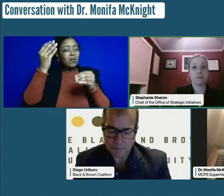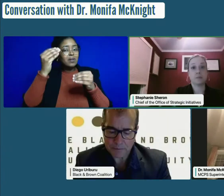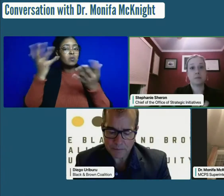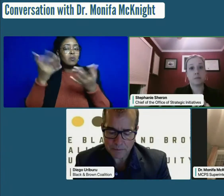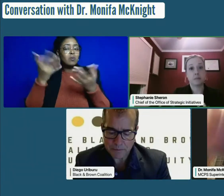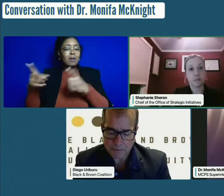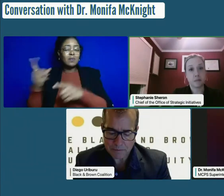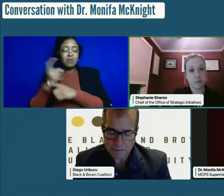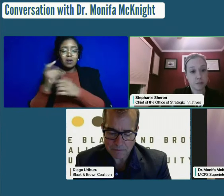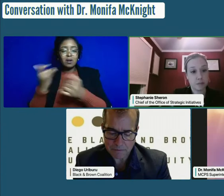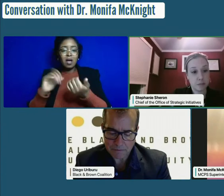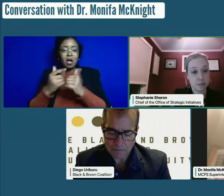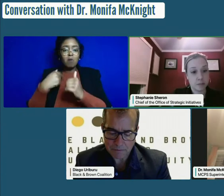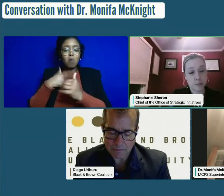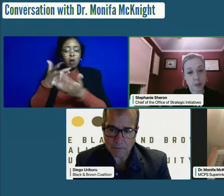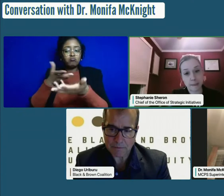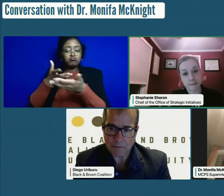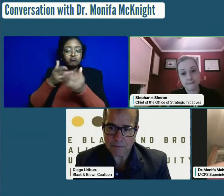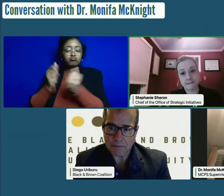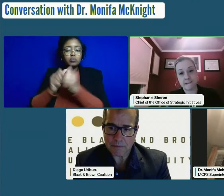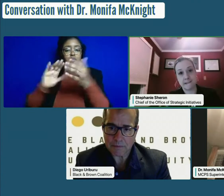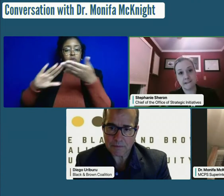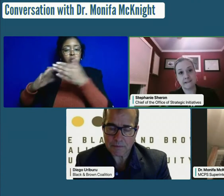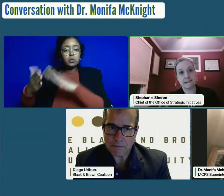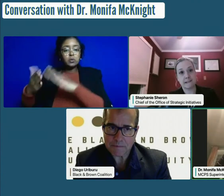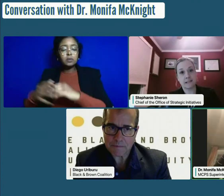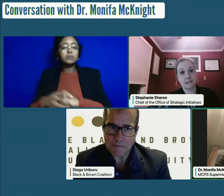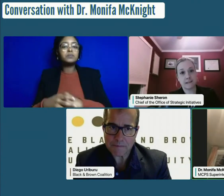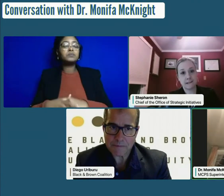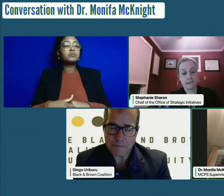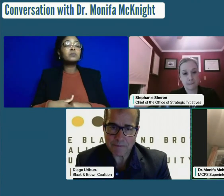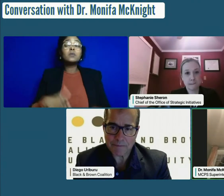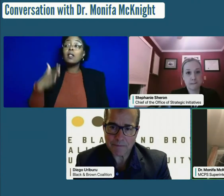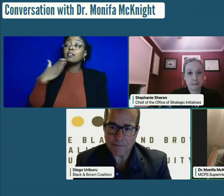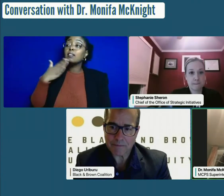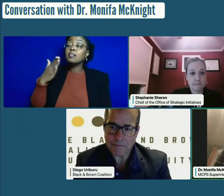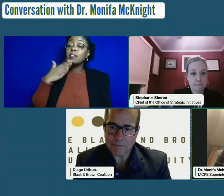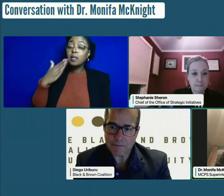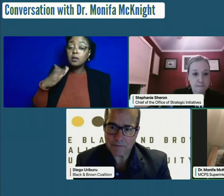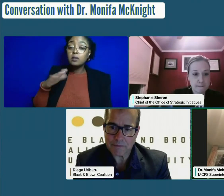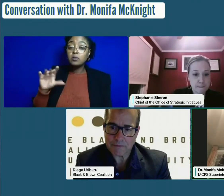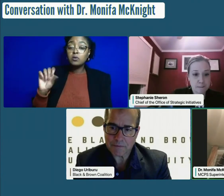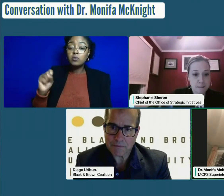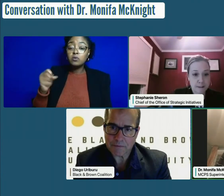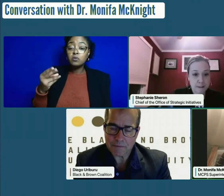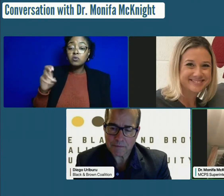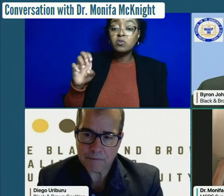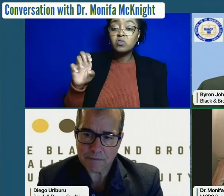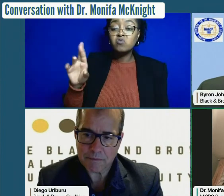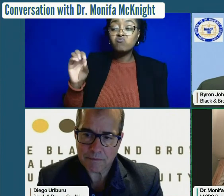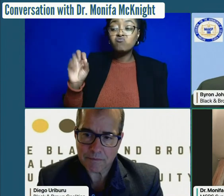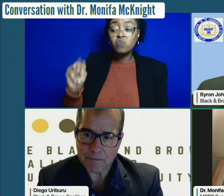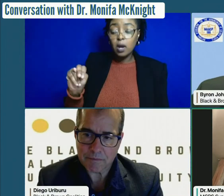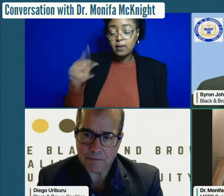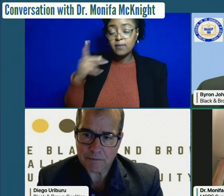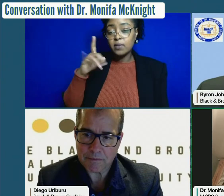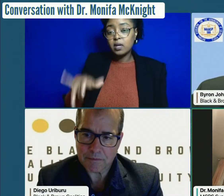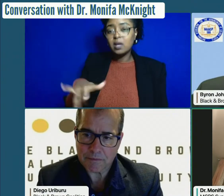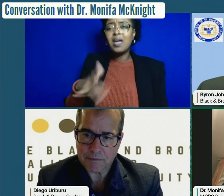some high level information about what's happening right now and how we're engaging our